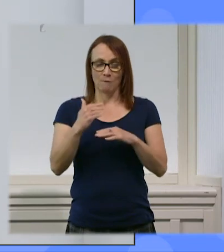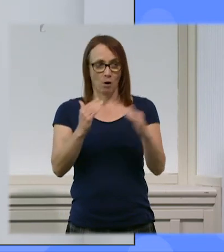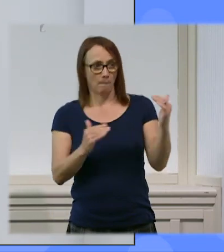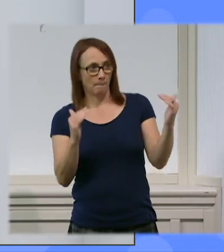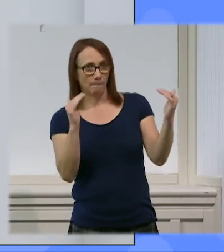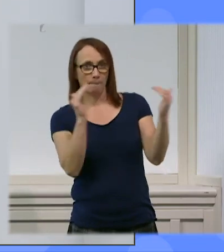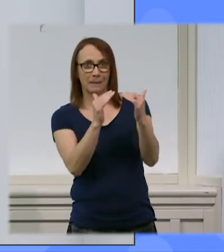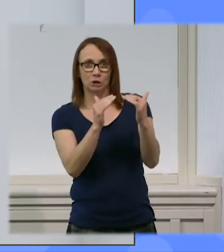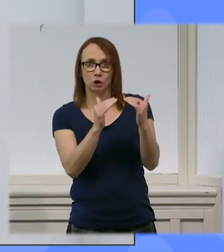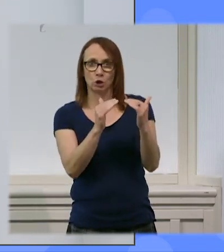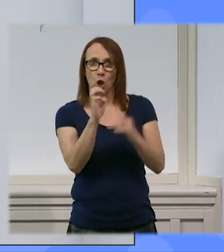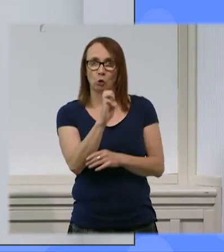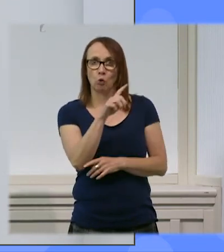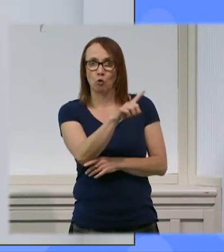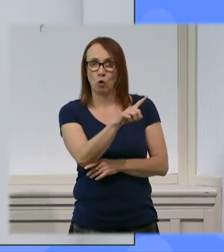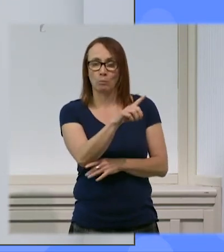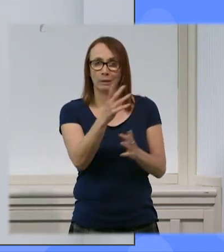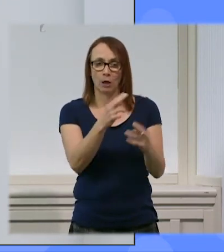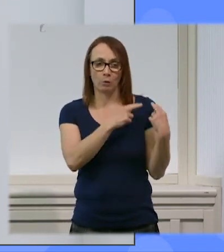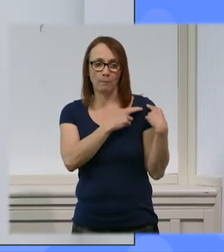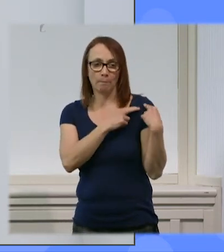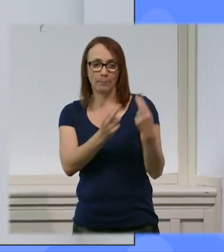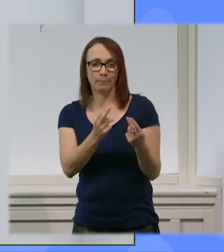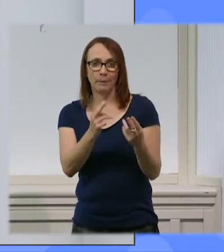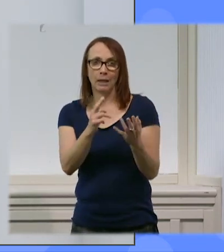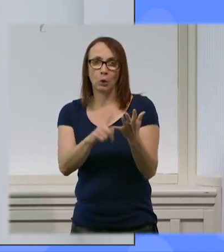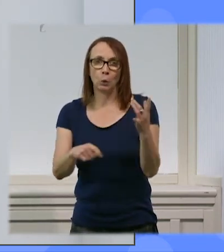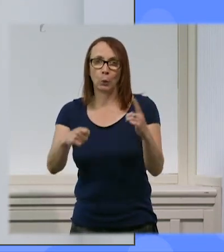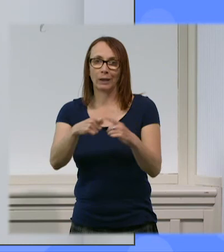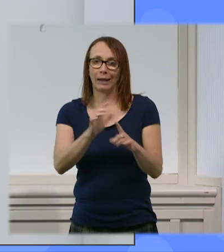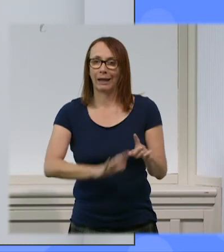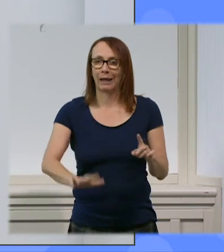fall at UK level if the UK is aligned with what Scotland is trying to do